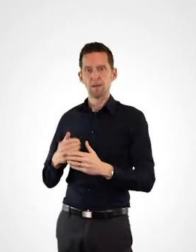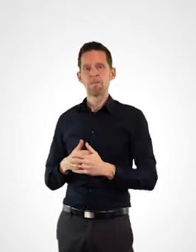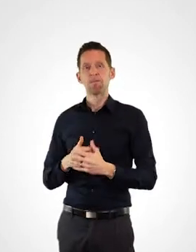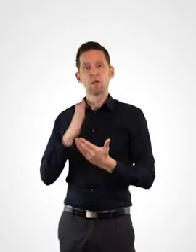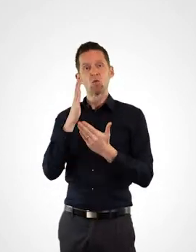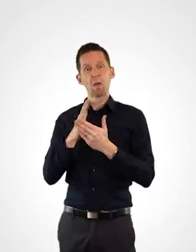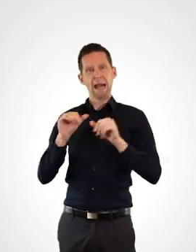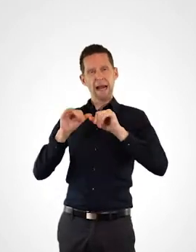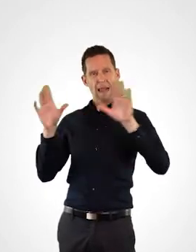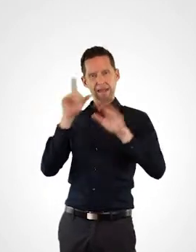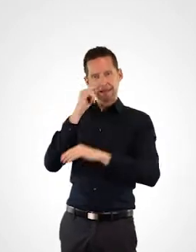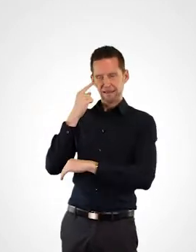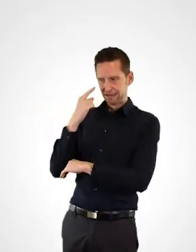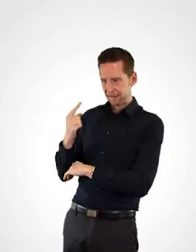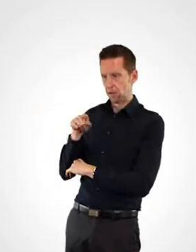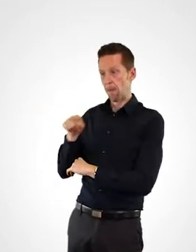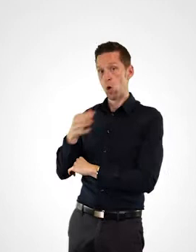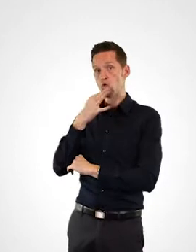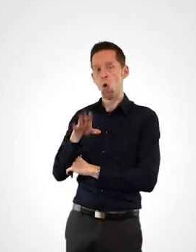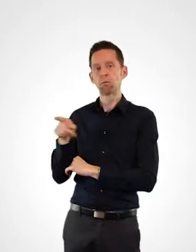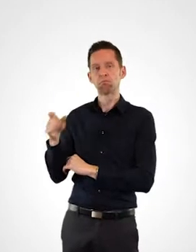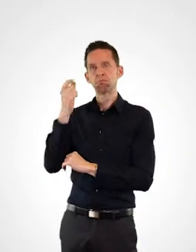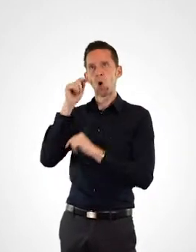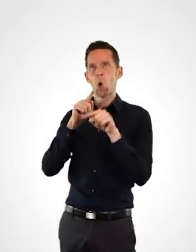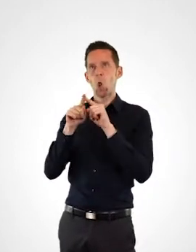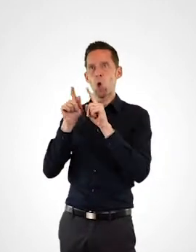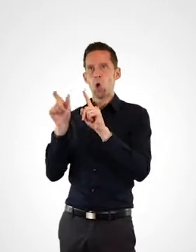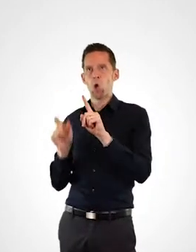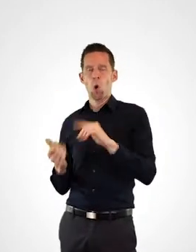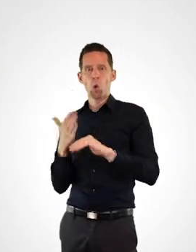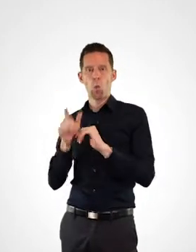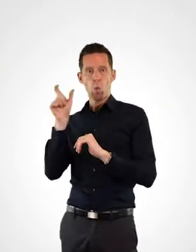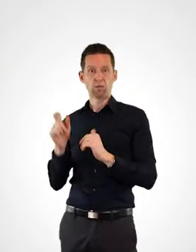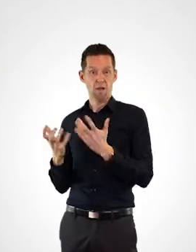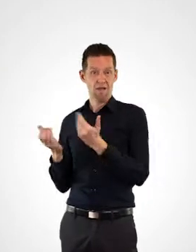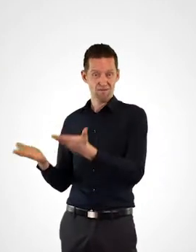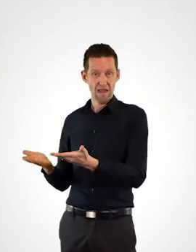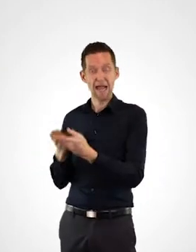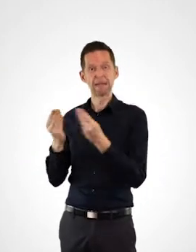and it's clear that the child has learned many of these new words,